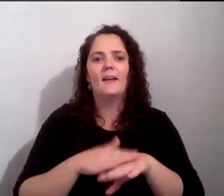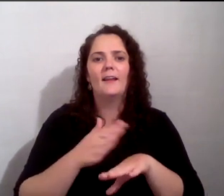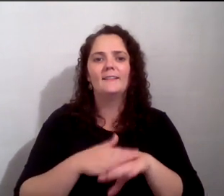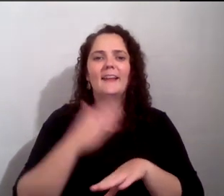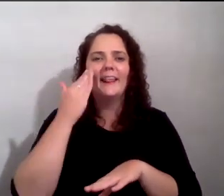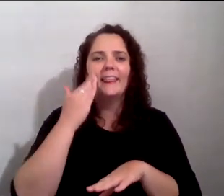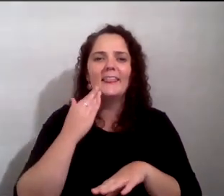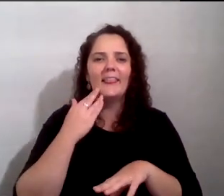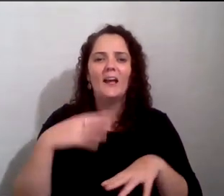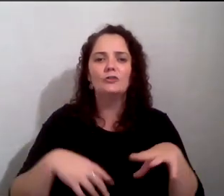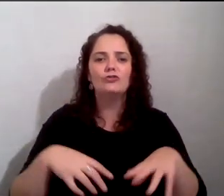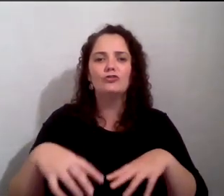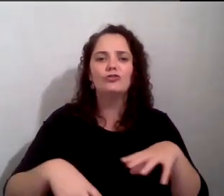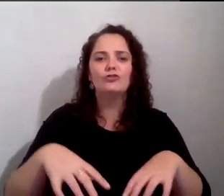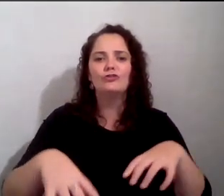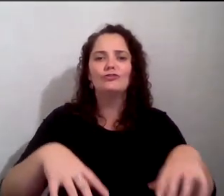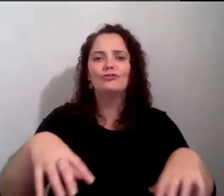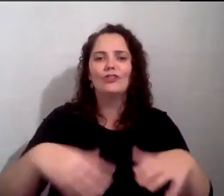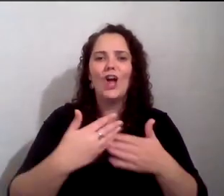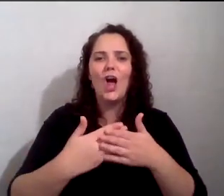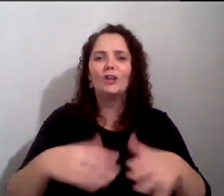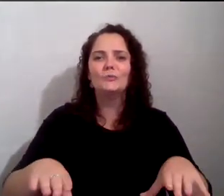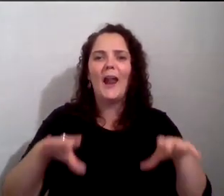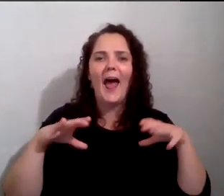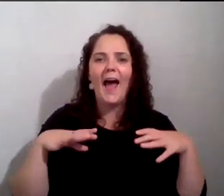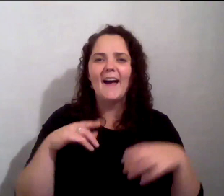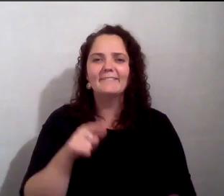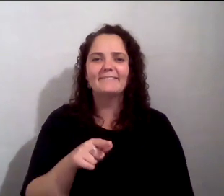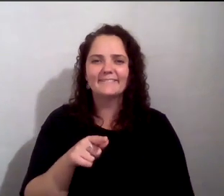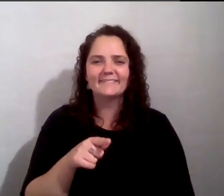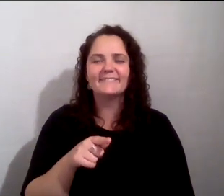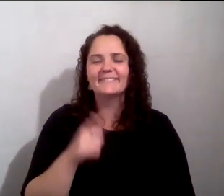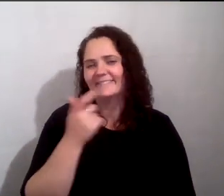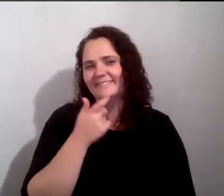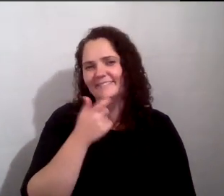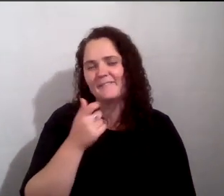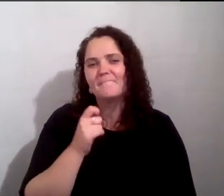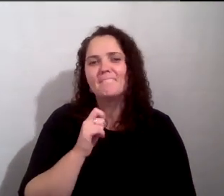there's a doona that's covered in cats like you know, the old cliche of